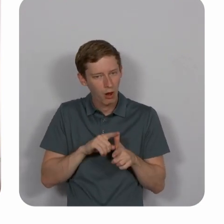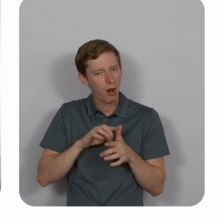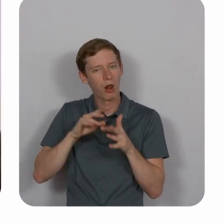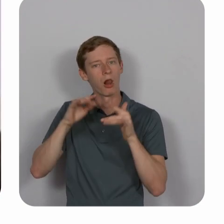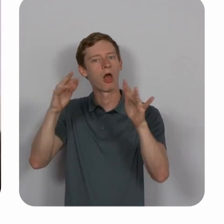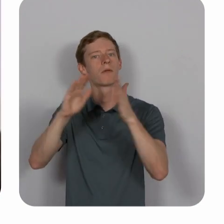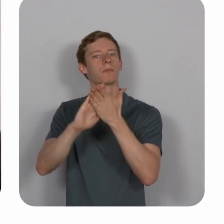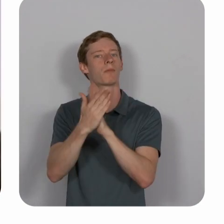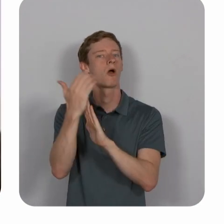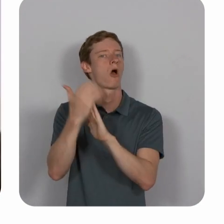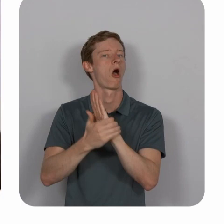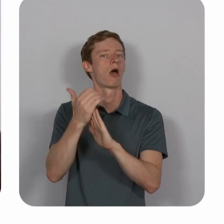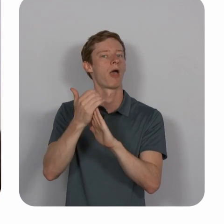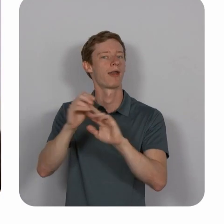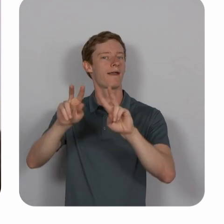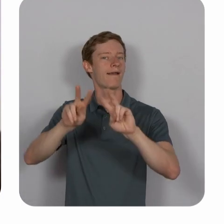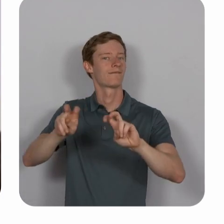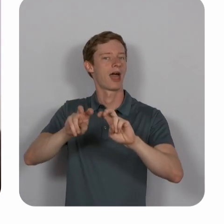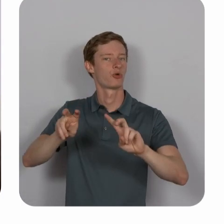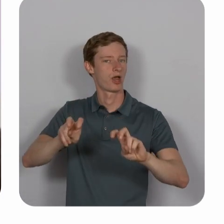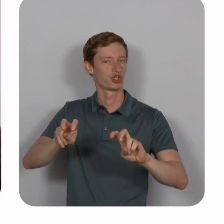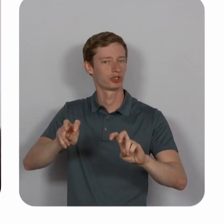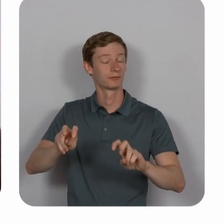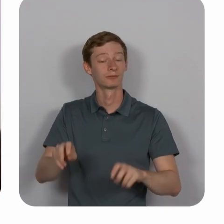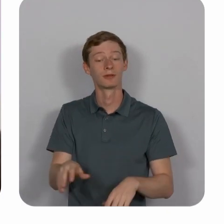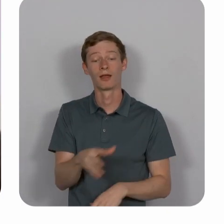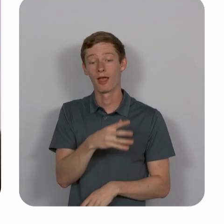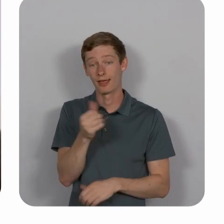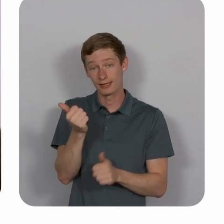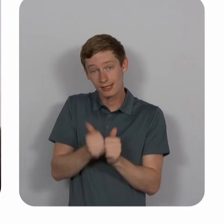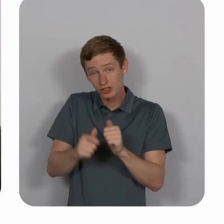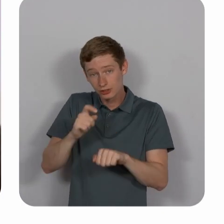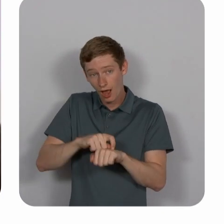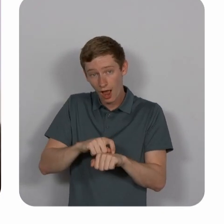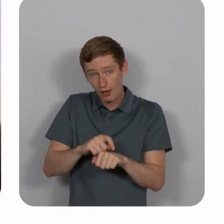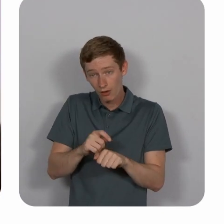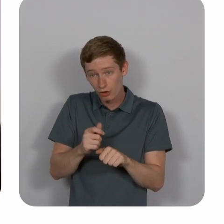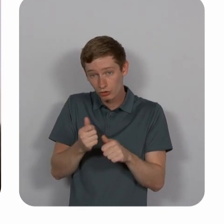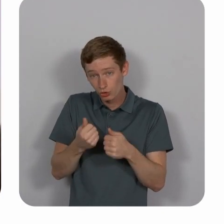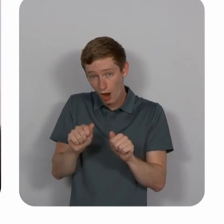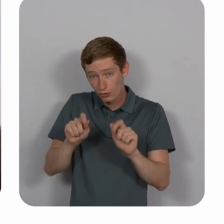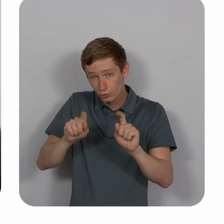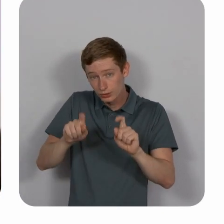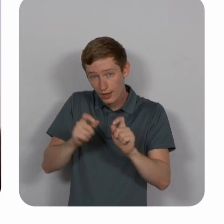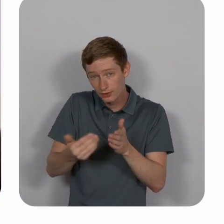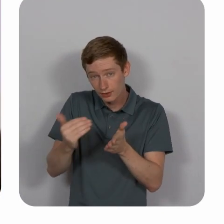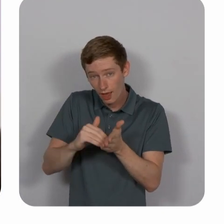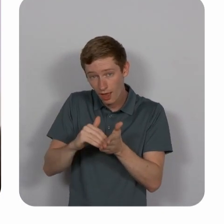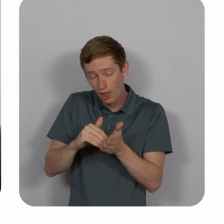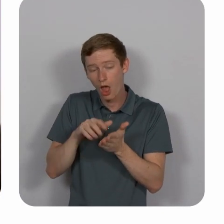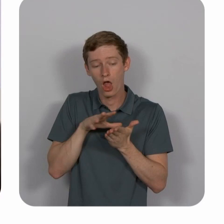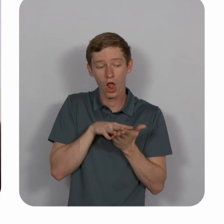and learning from each iteration and applying the knowledge to the next iteration.